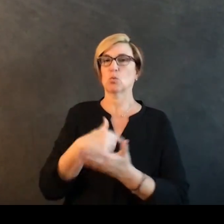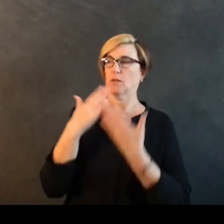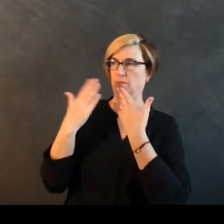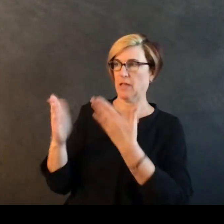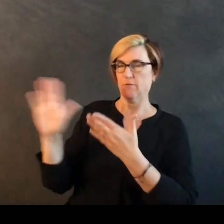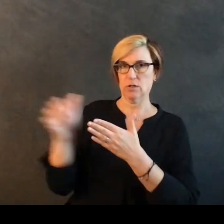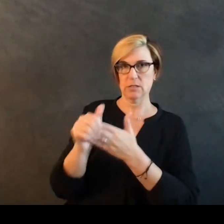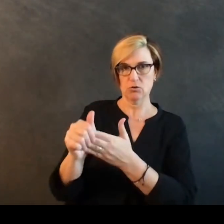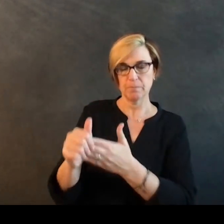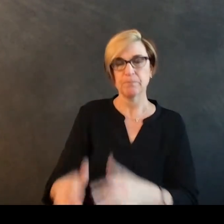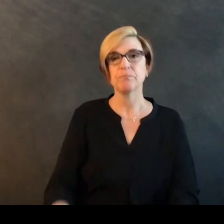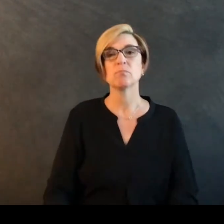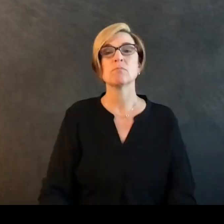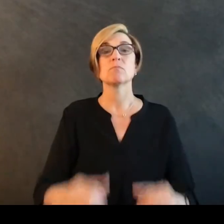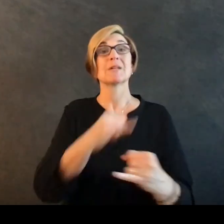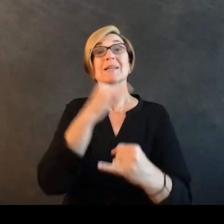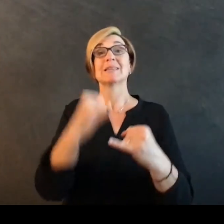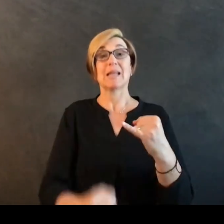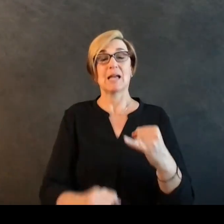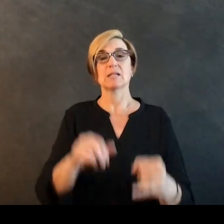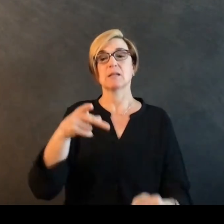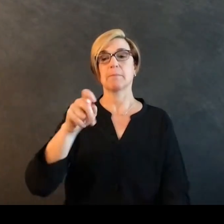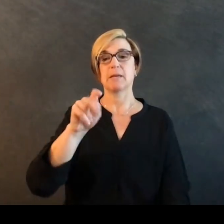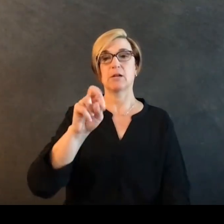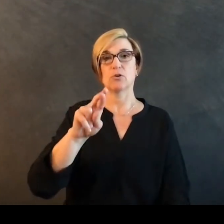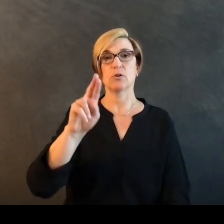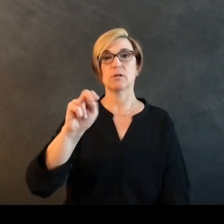Peter Varro who will explain the action the